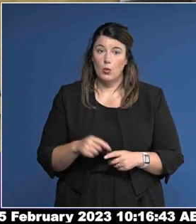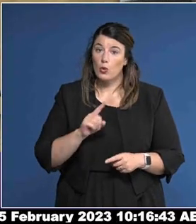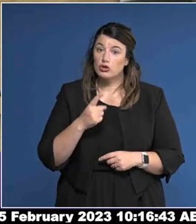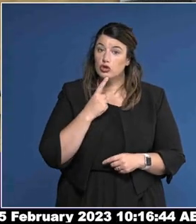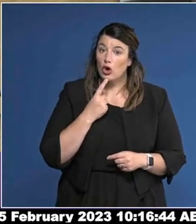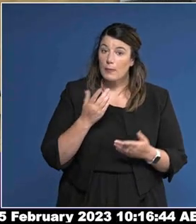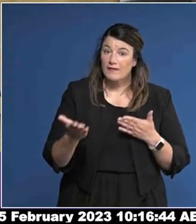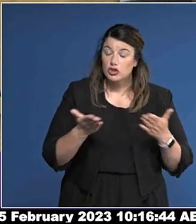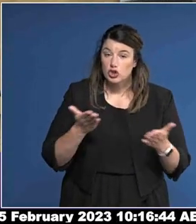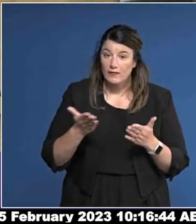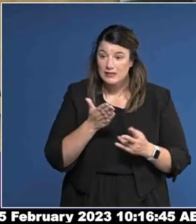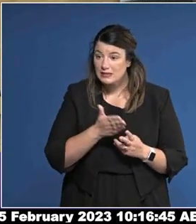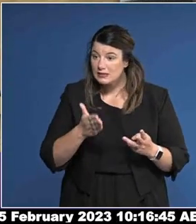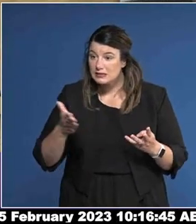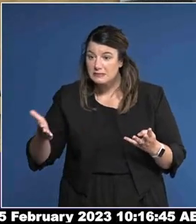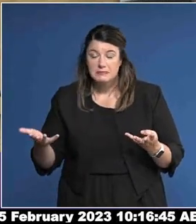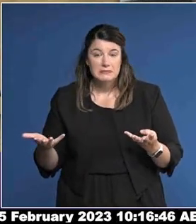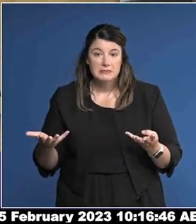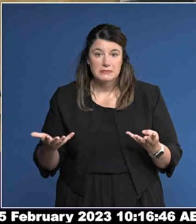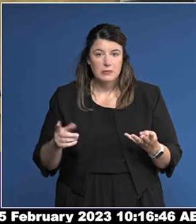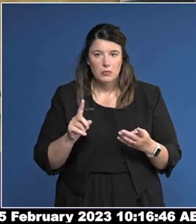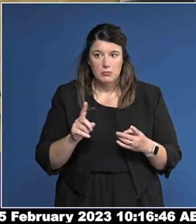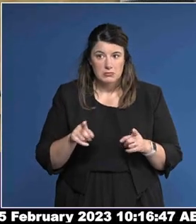nature of the services provided to people with disability?